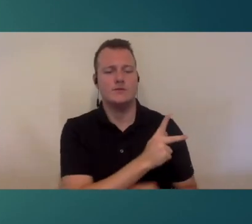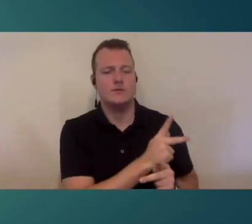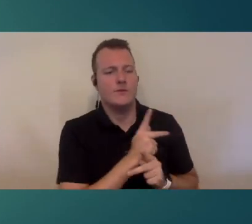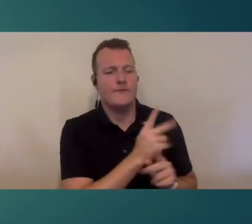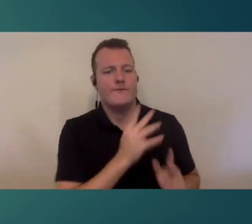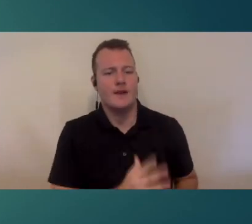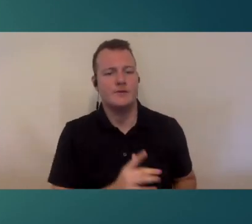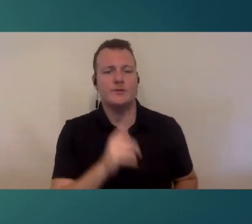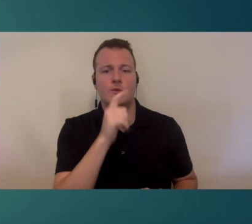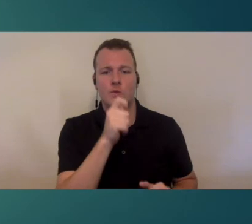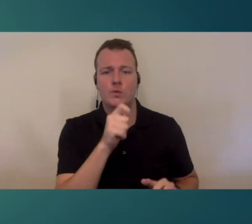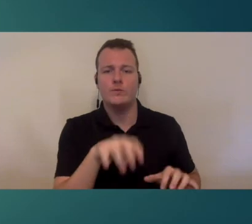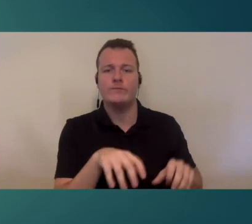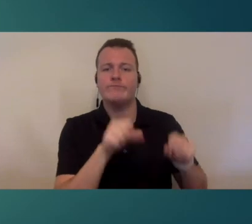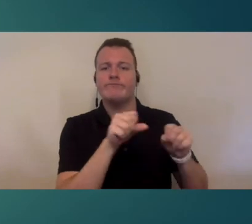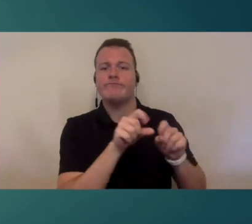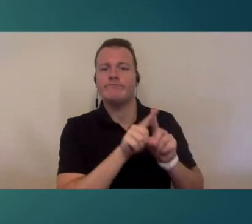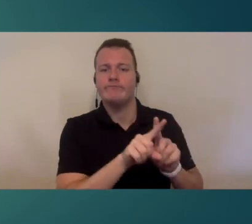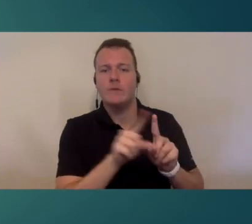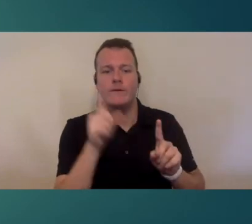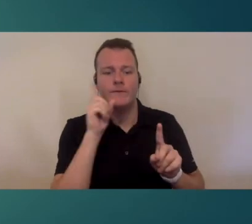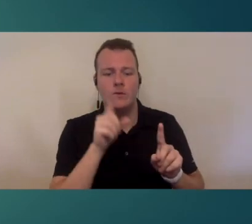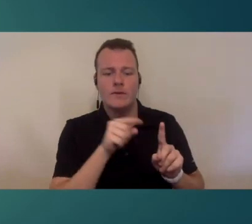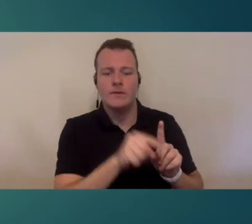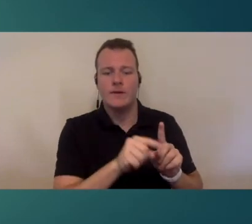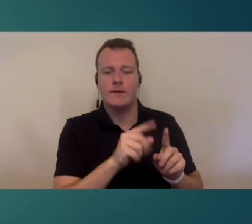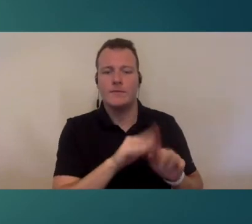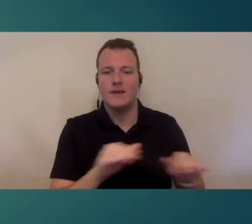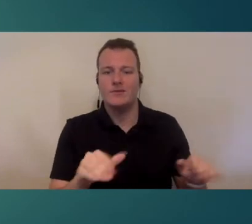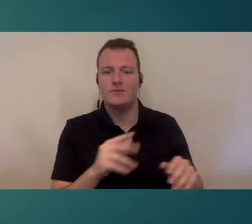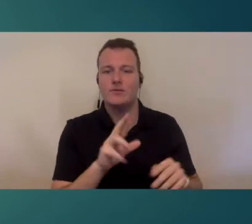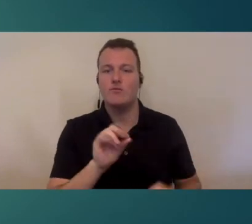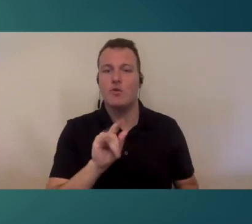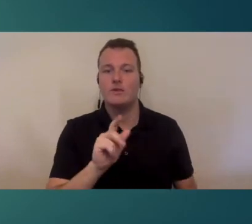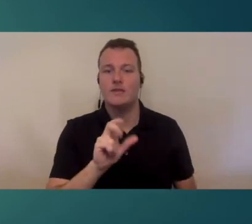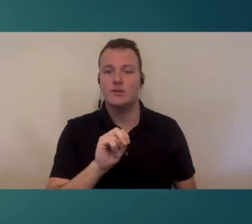your pediatric rotation. That's who I would include. Going back to the last